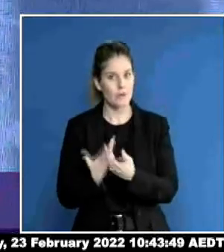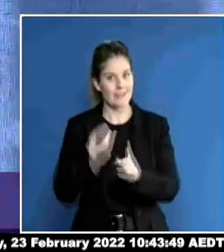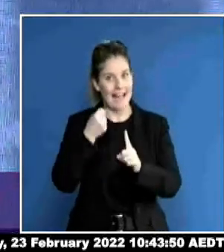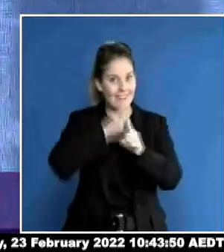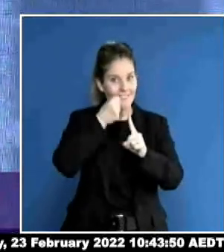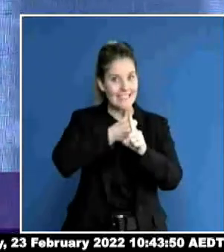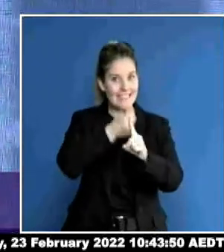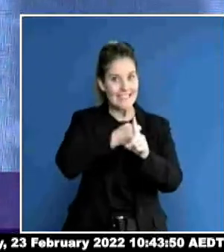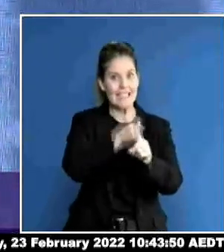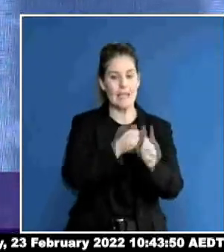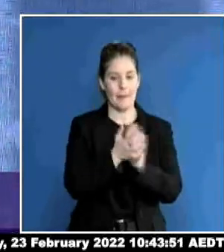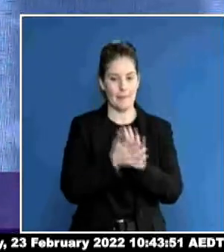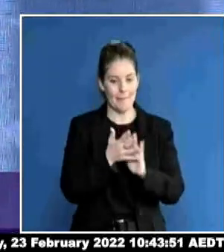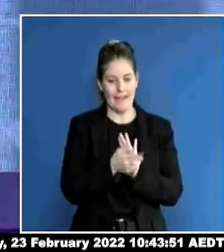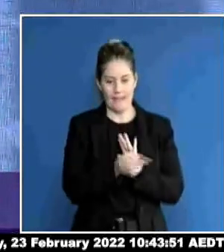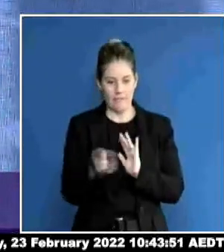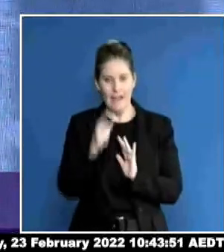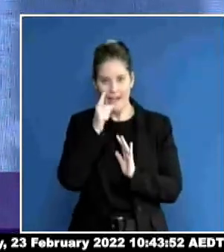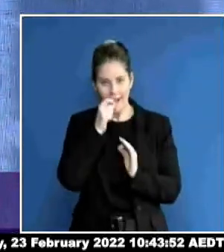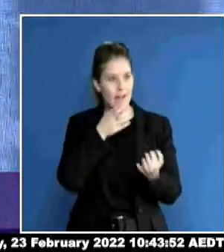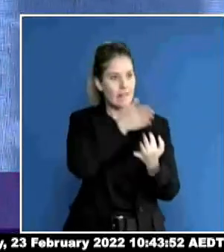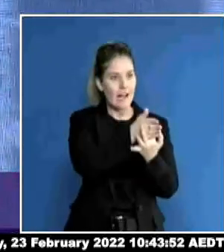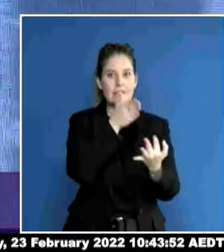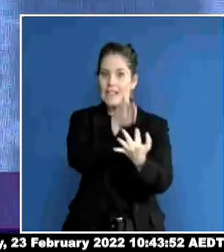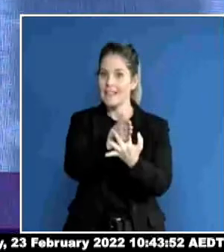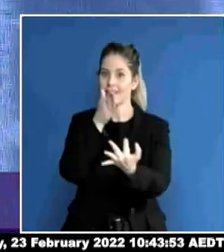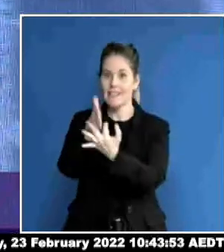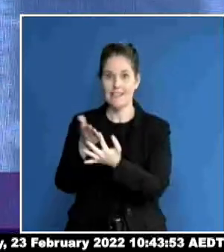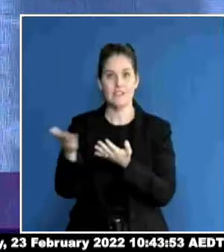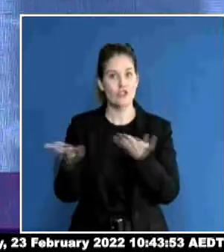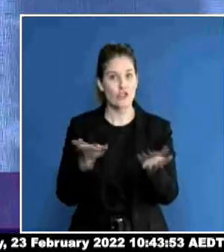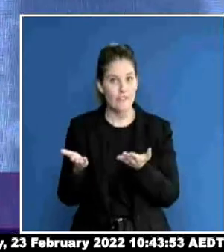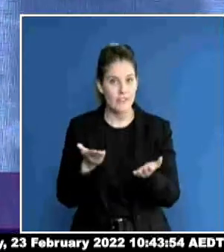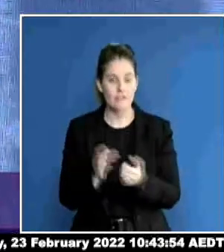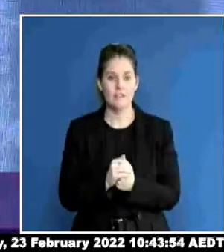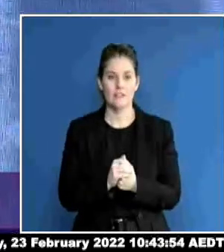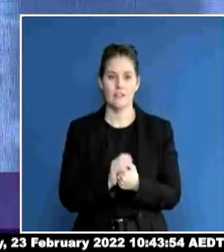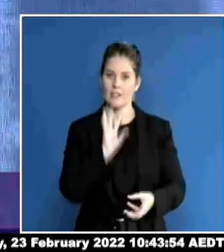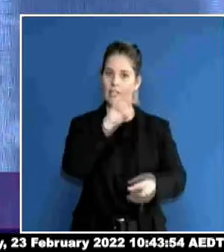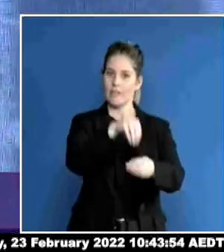services and participate as valued and respected members of their community.